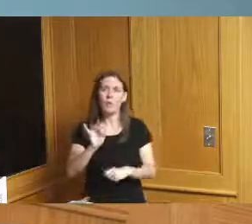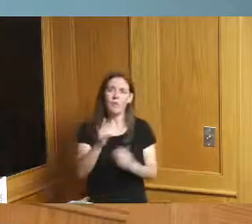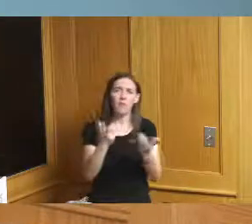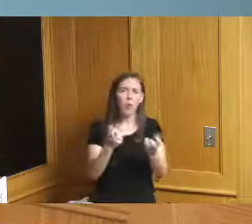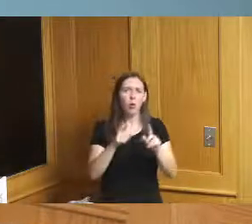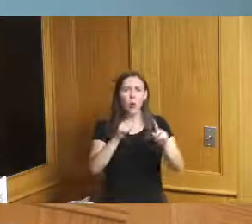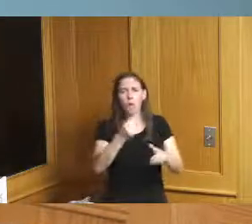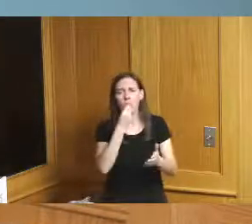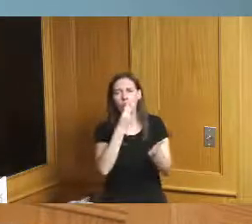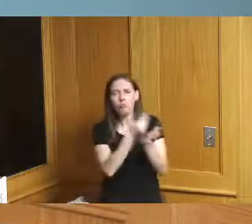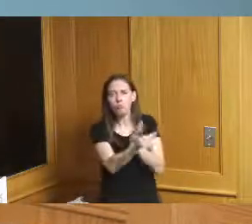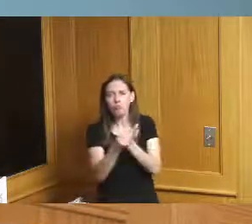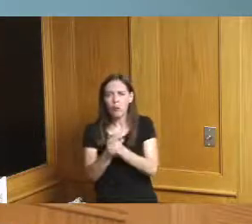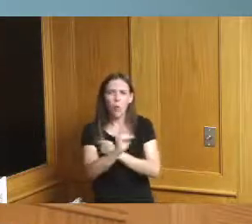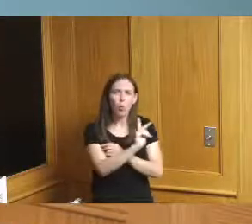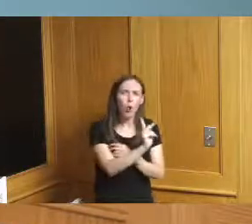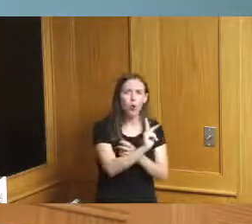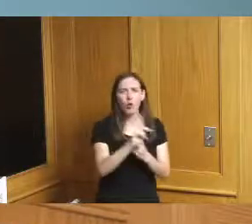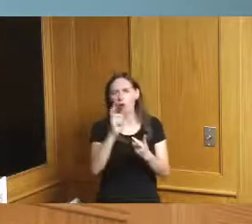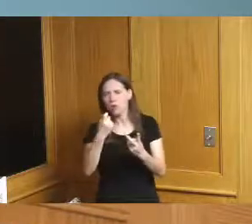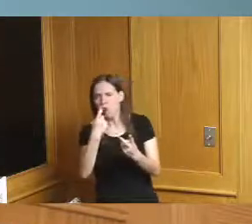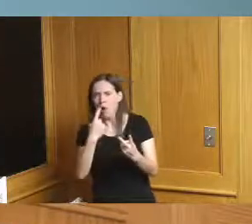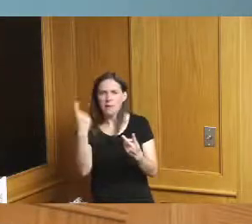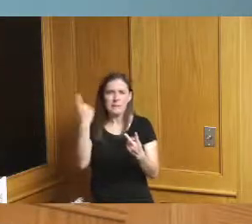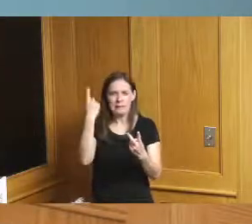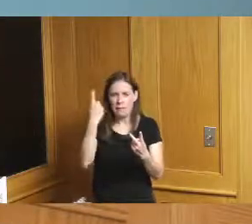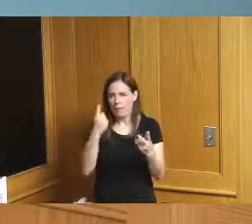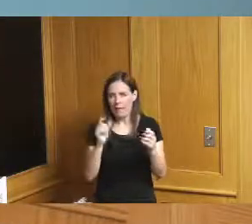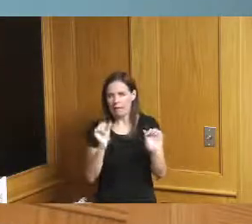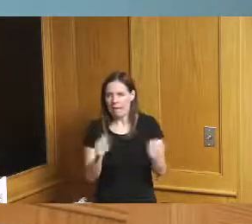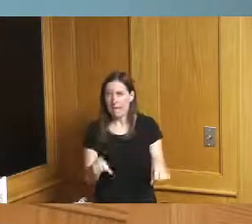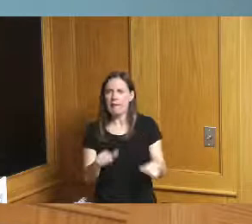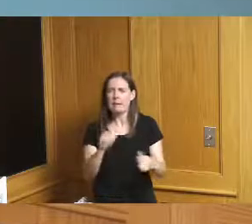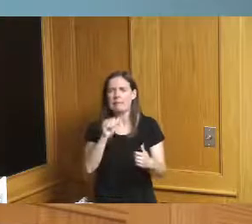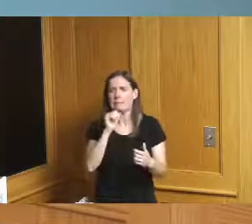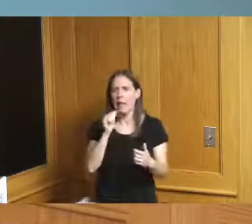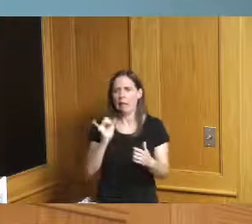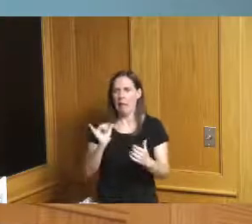Target or what have you you weren't limited to you know no one wants just you have to go here